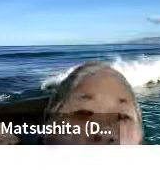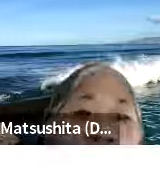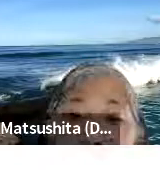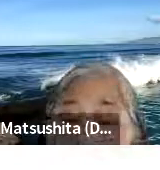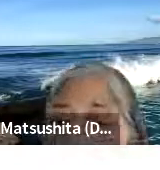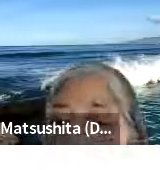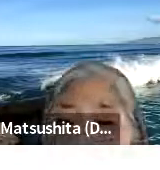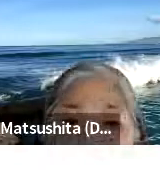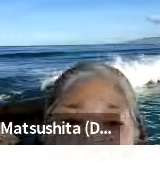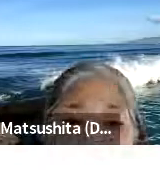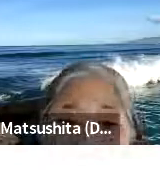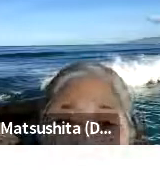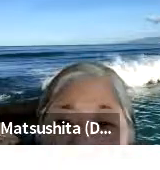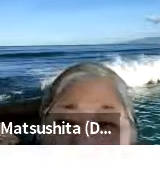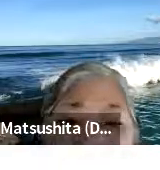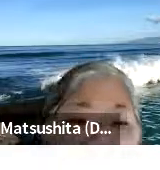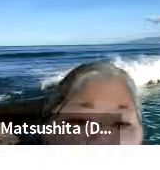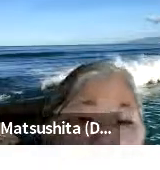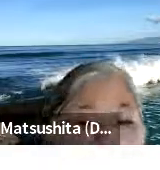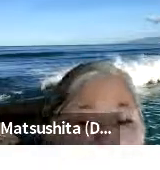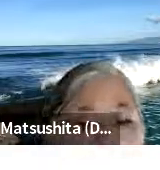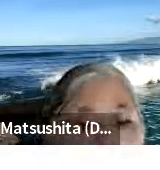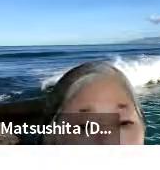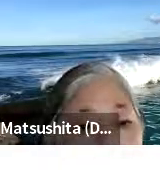Claire Matsushita (DSS): You for me or health care providers from a pharmacy.